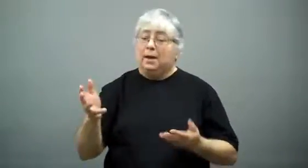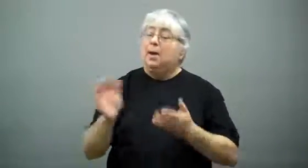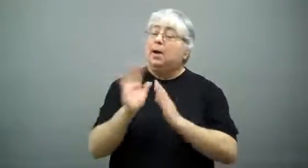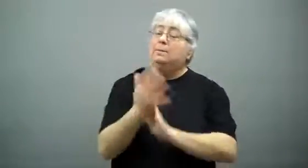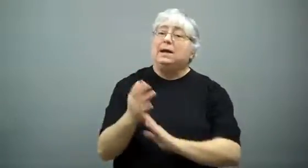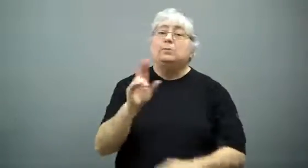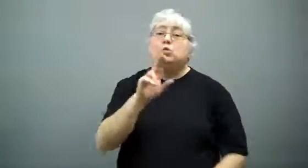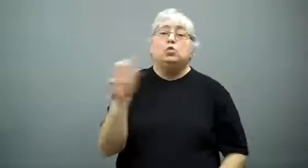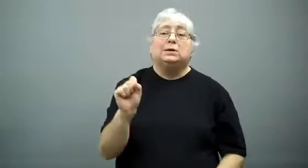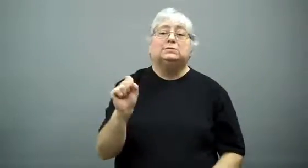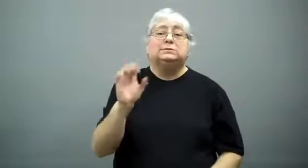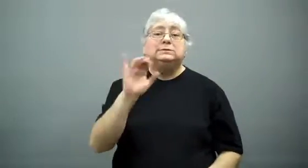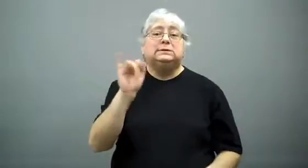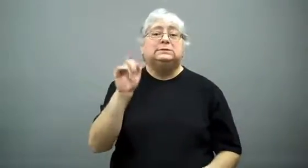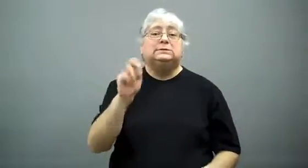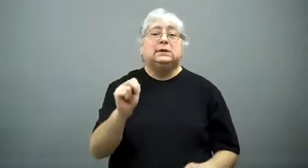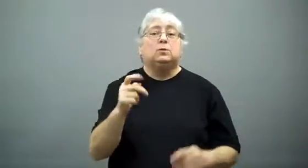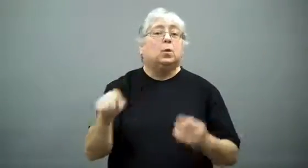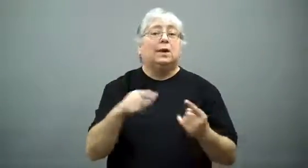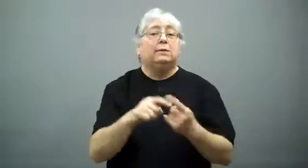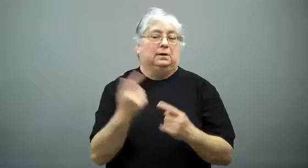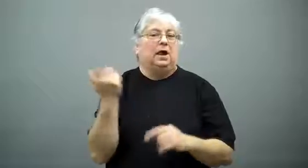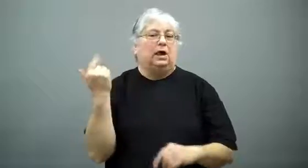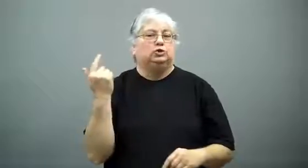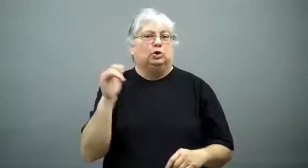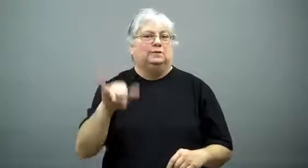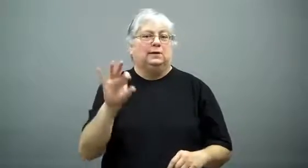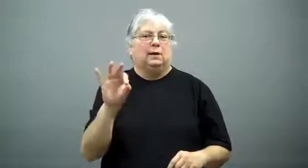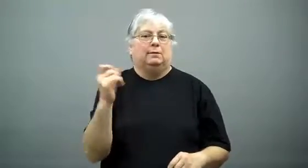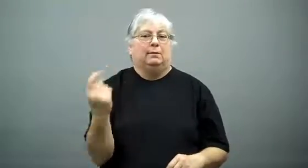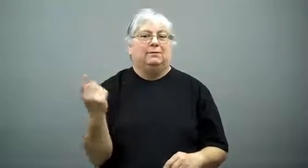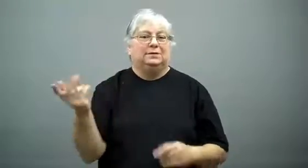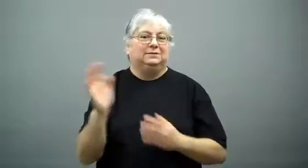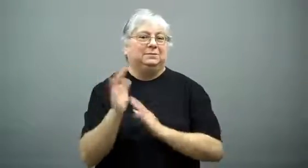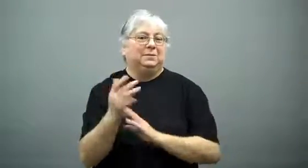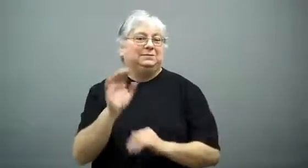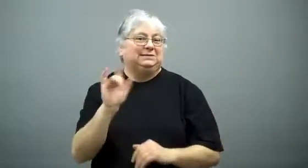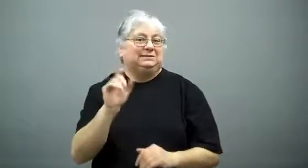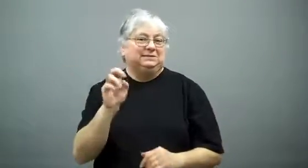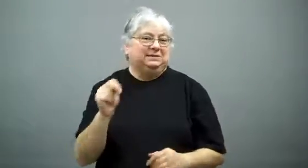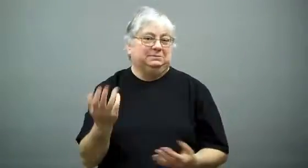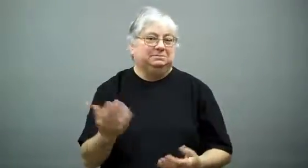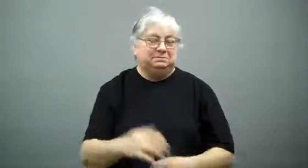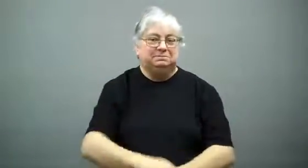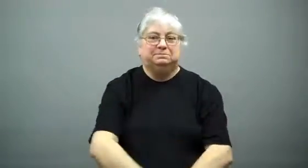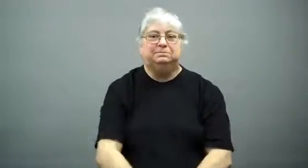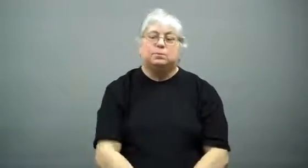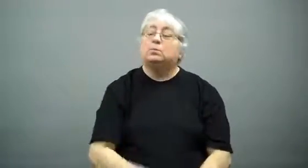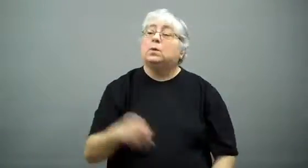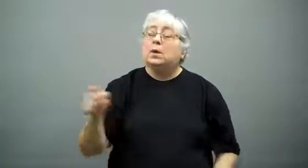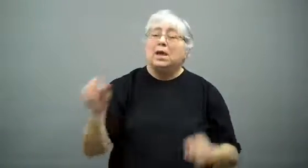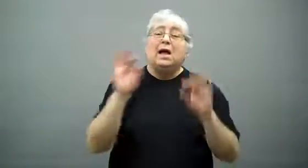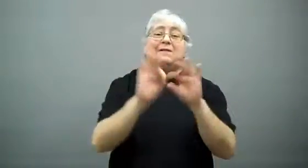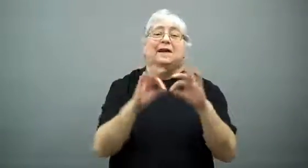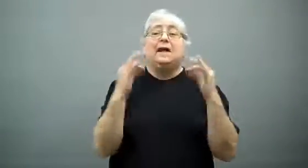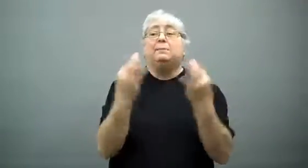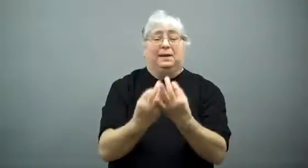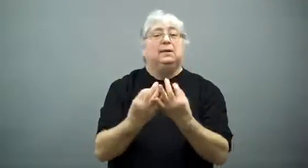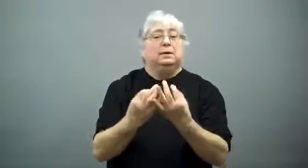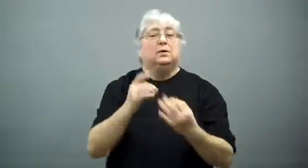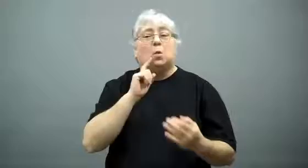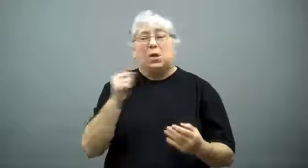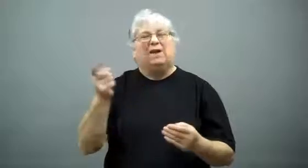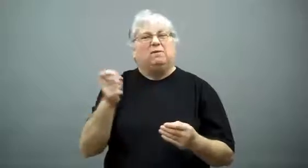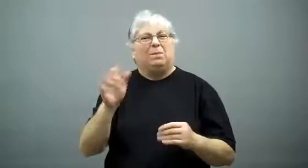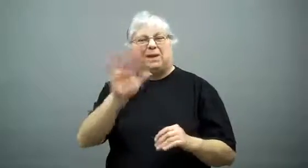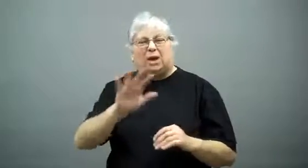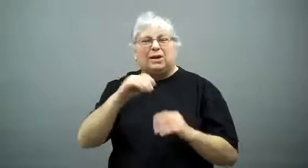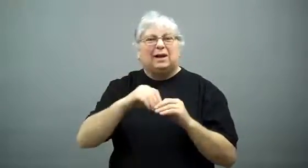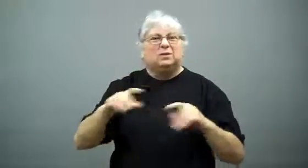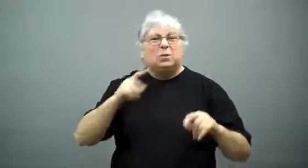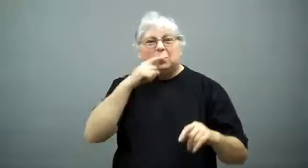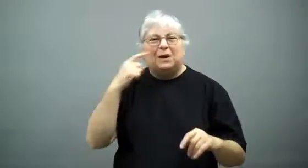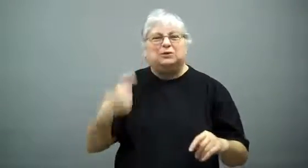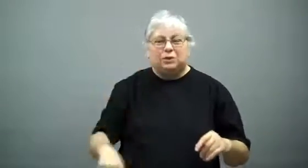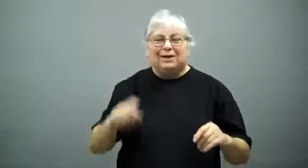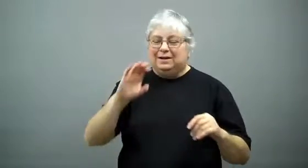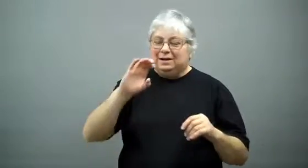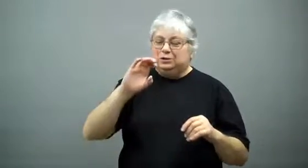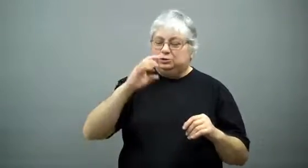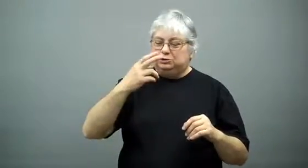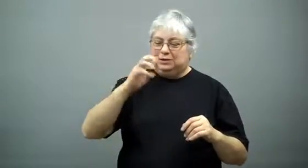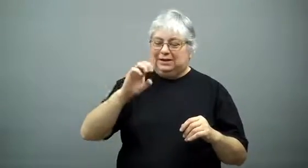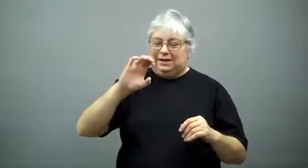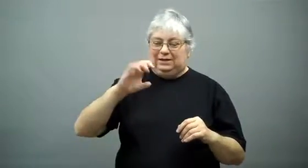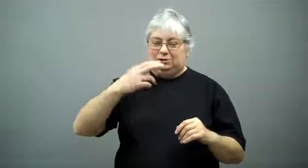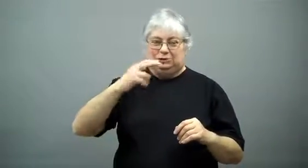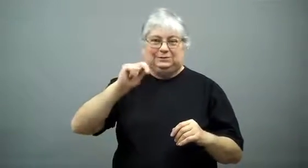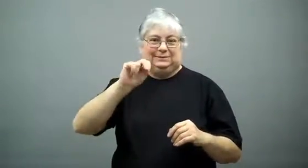He became a U.S. citizen on 9/11 of last year.